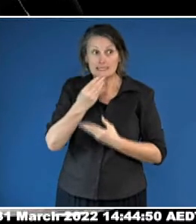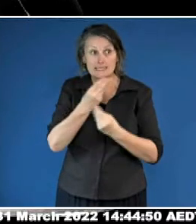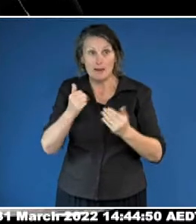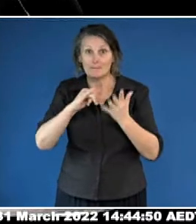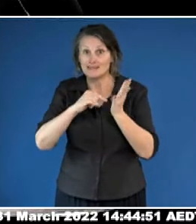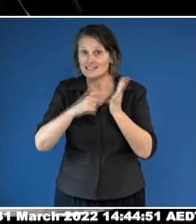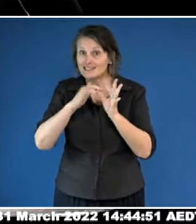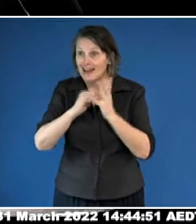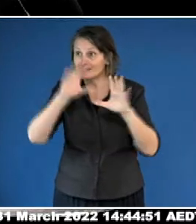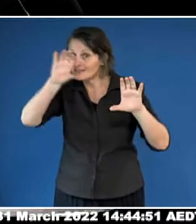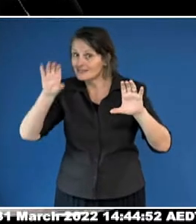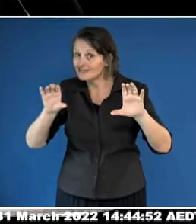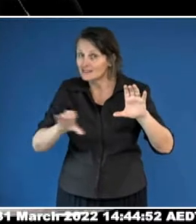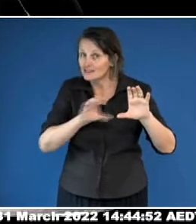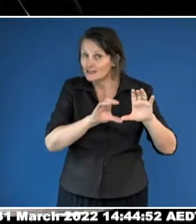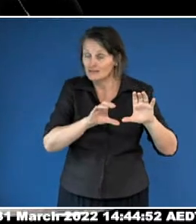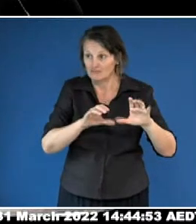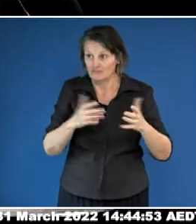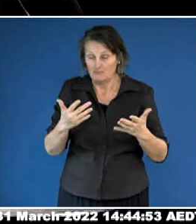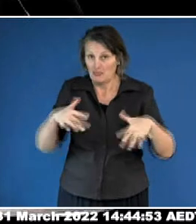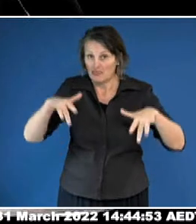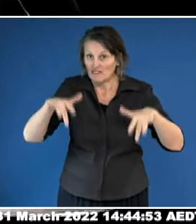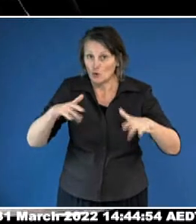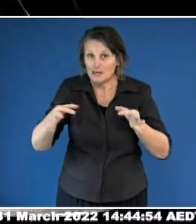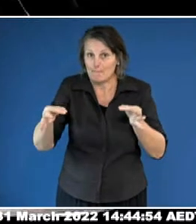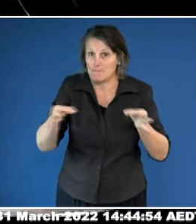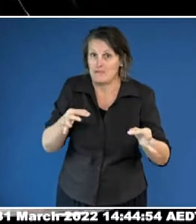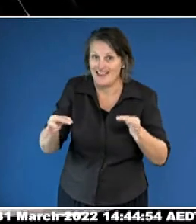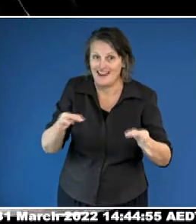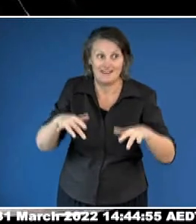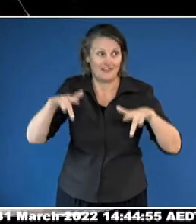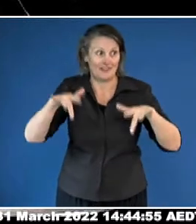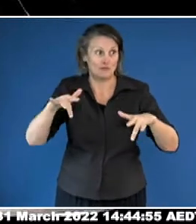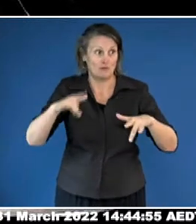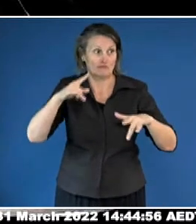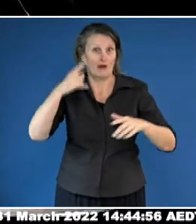to even work out how their National Preventative Mechanism is going to operate.